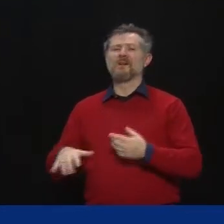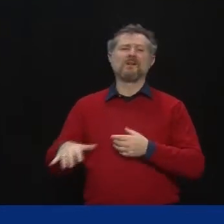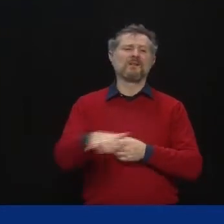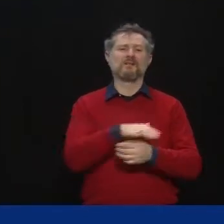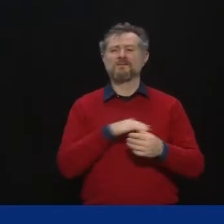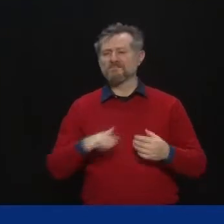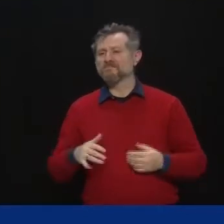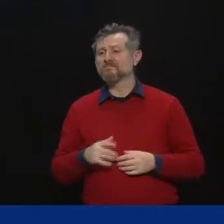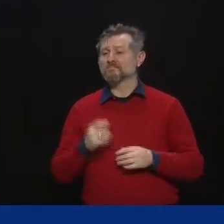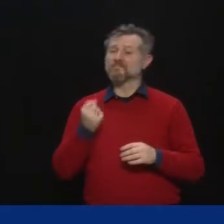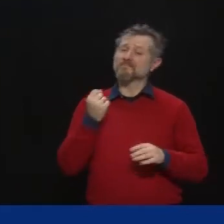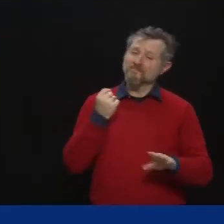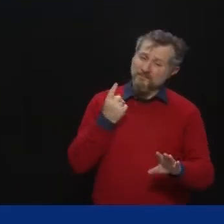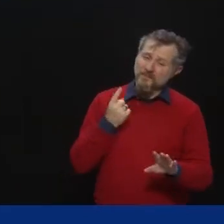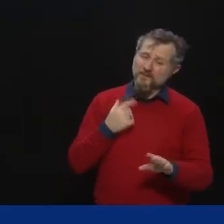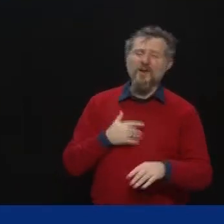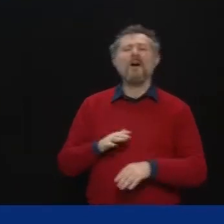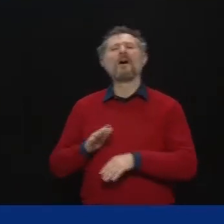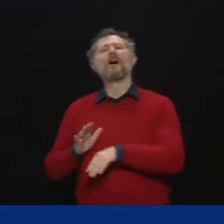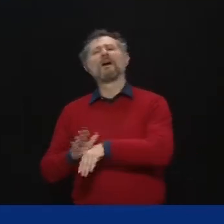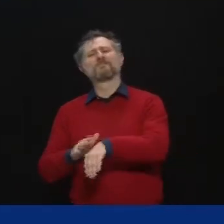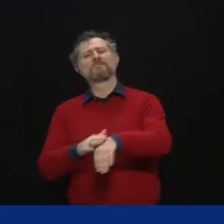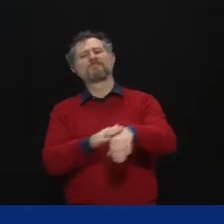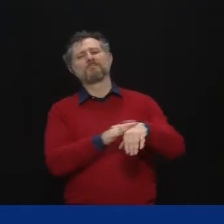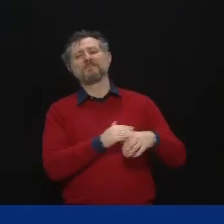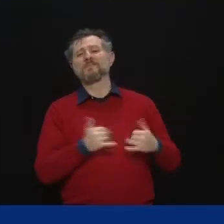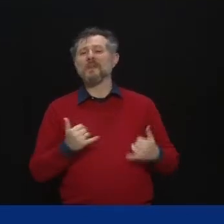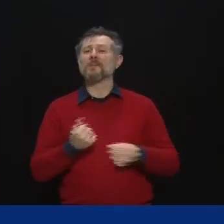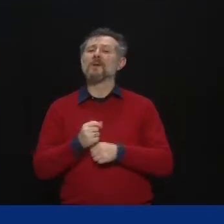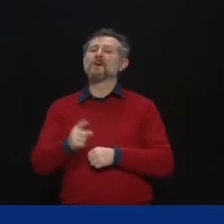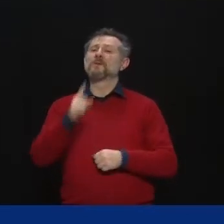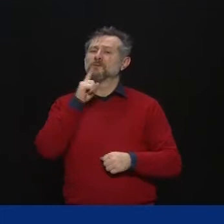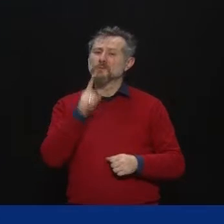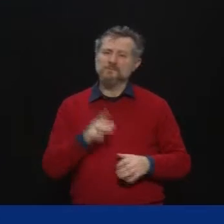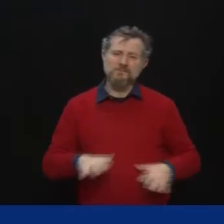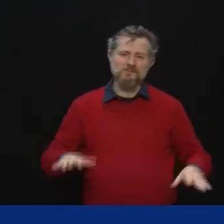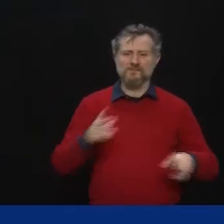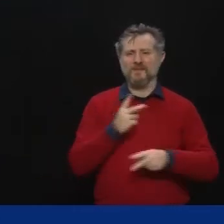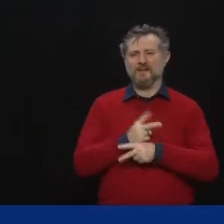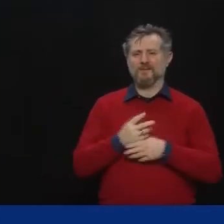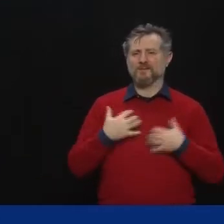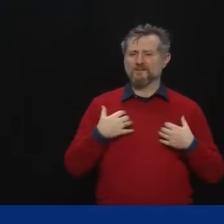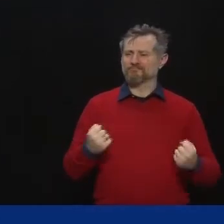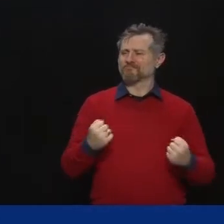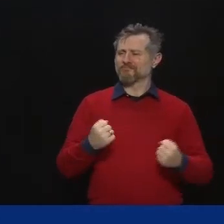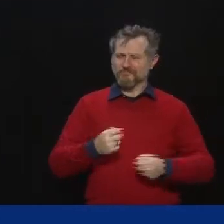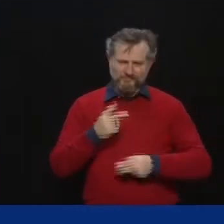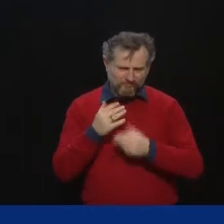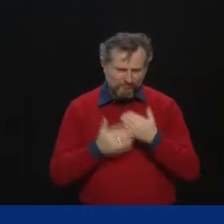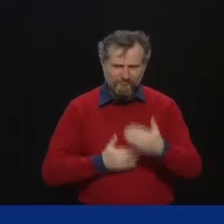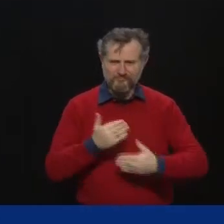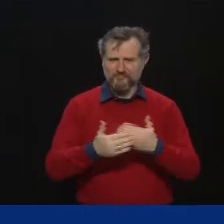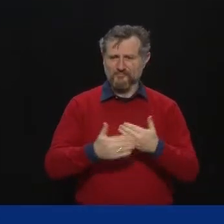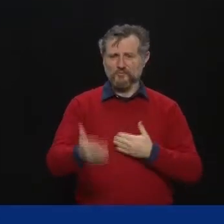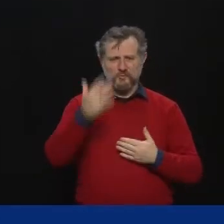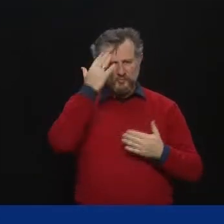FAMILIES. THEIR FAMILIES AND THEIR LOVED ONES, NEIGHBORS AND FRIENDS. BUT ALSO A REMINDER THAT WE HAVE TO TAKE THE STEPS NOW TO MAKE